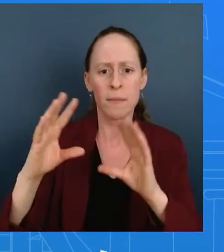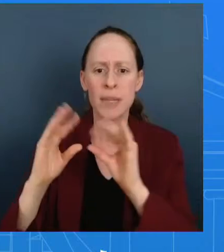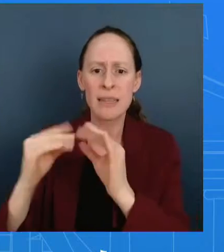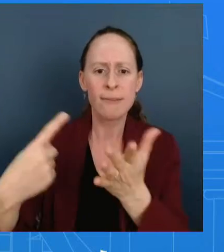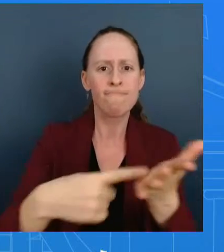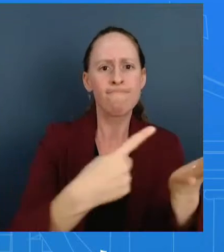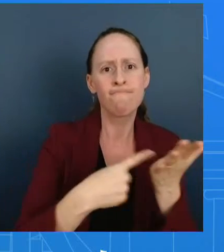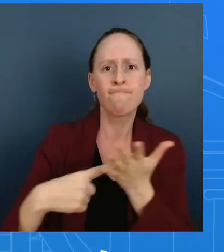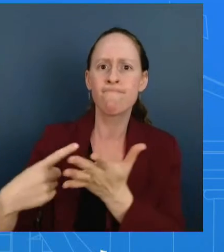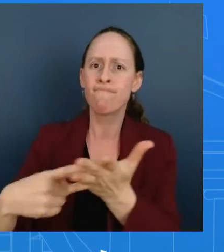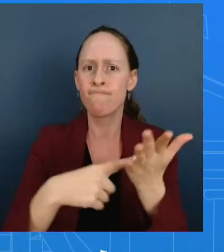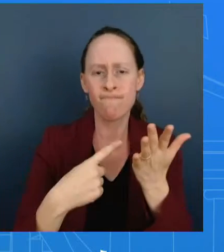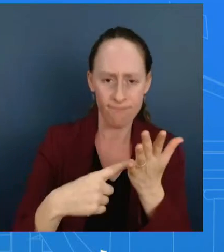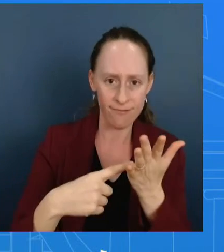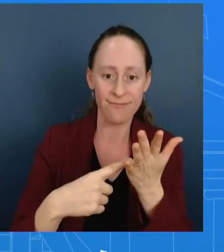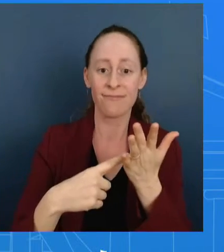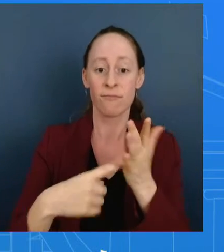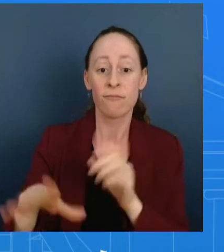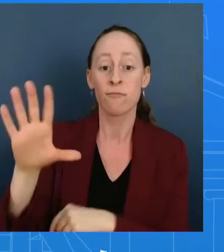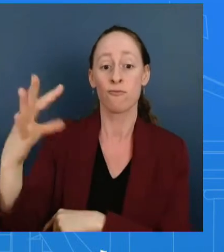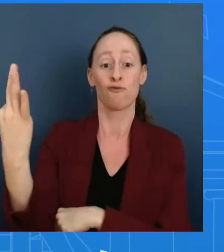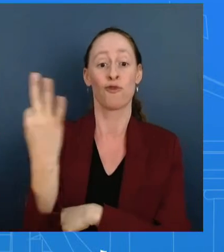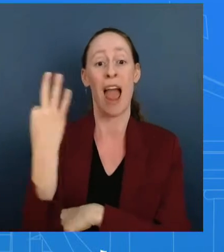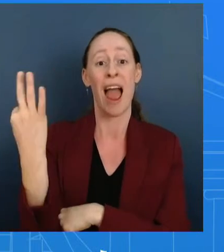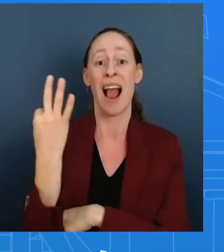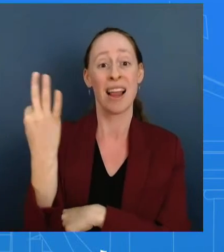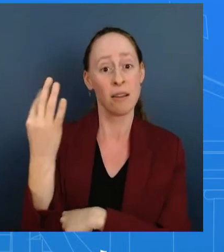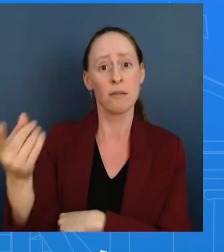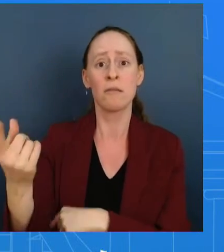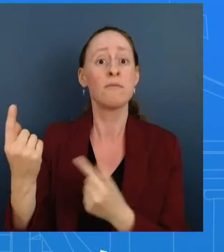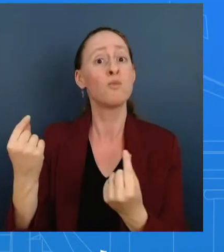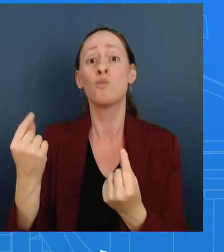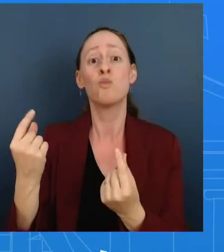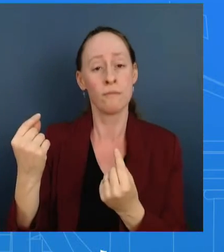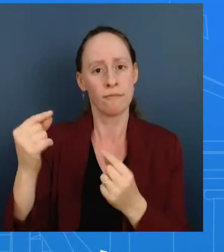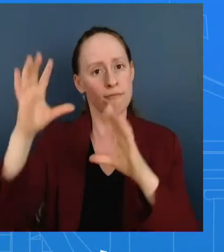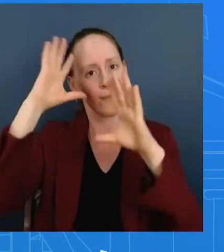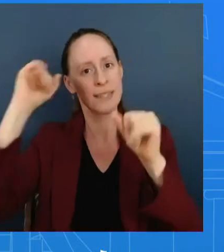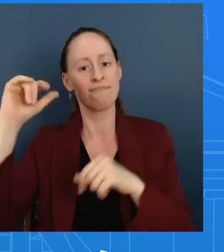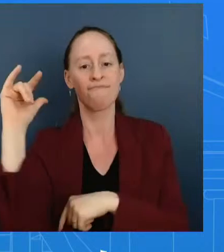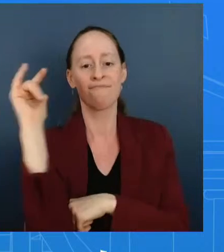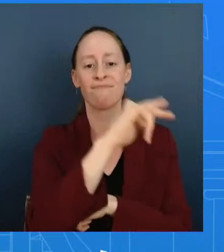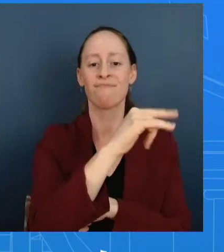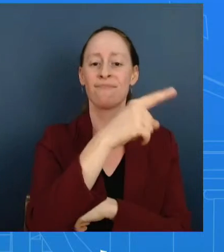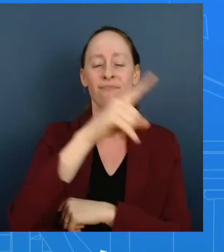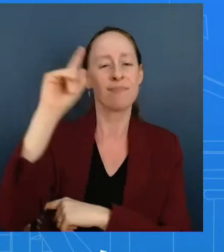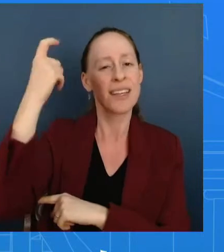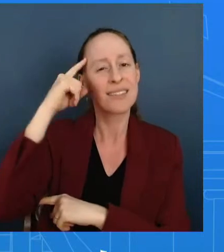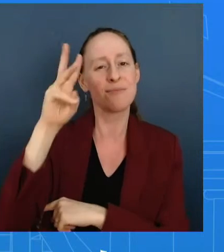for a campaign rally. On Sunday, just yesterday, he held numerous events across Pennsylvania